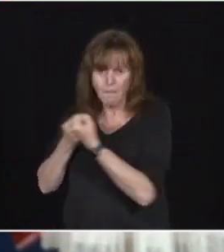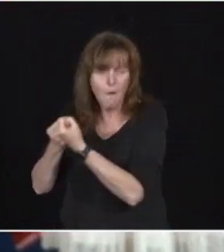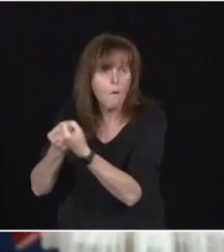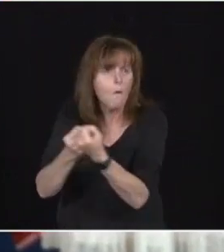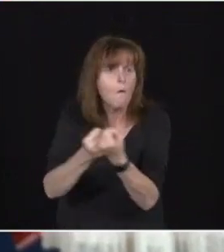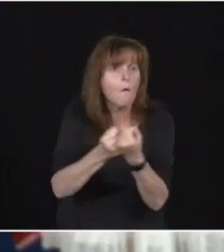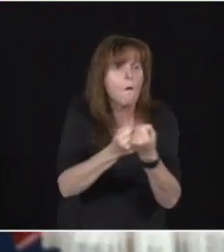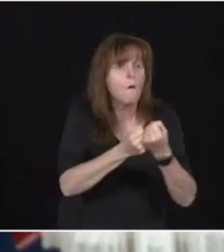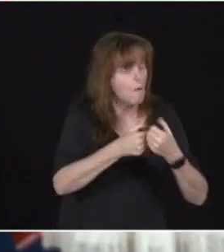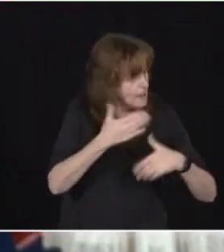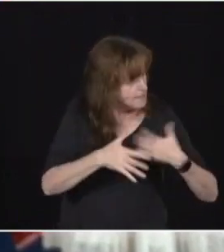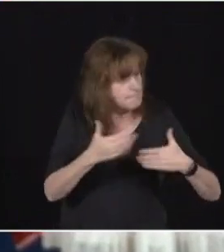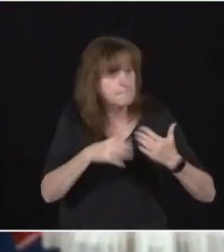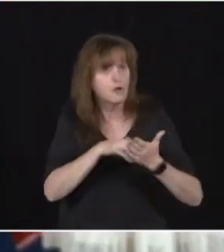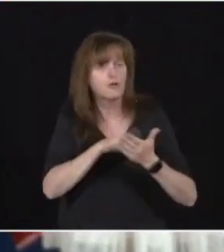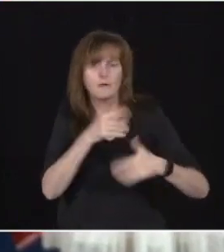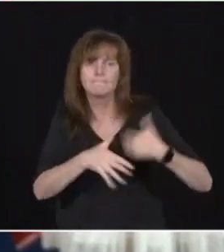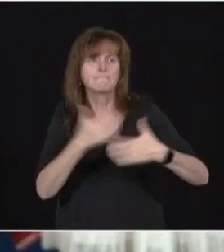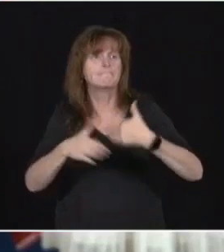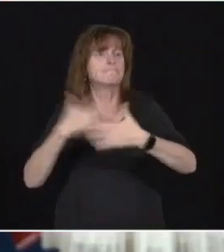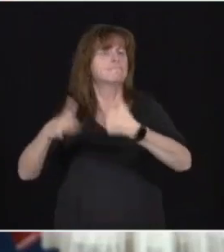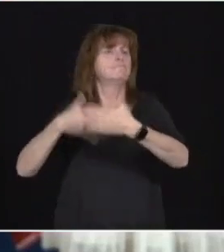children from